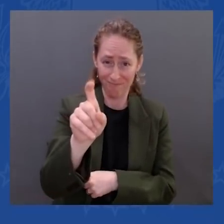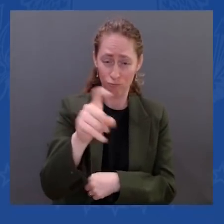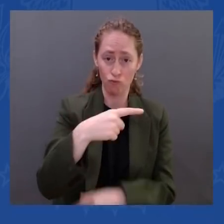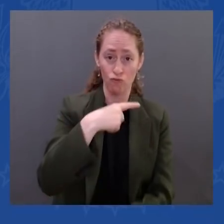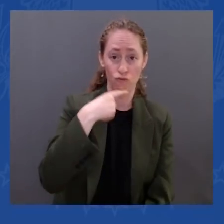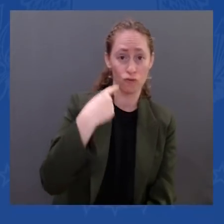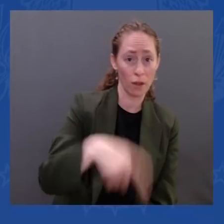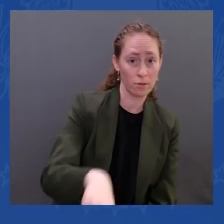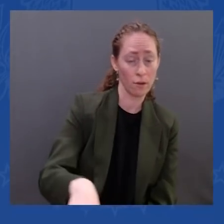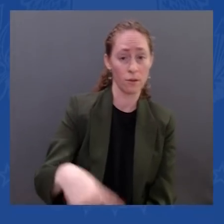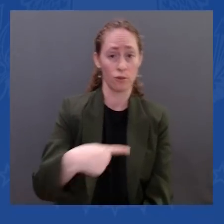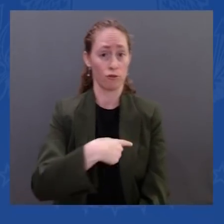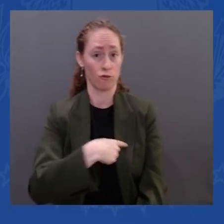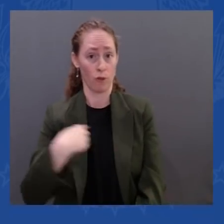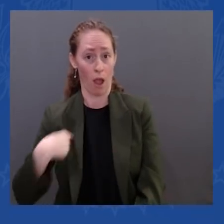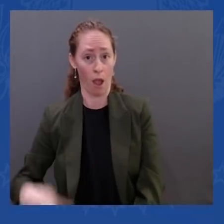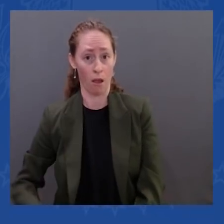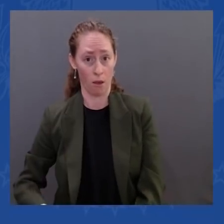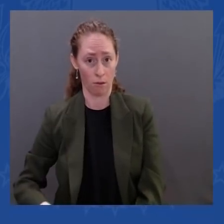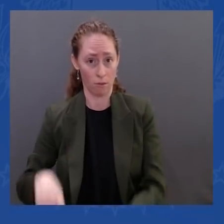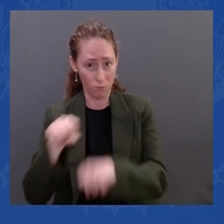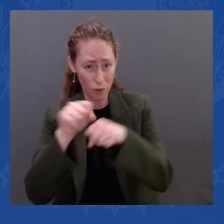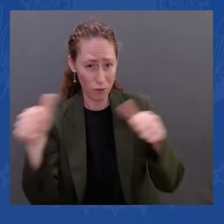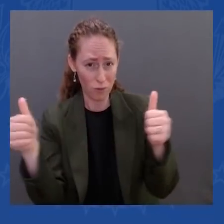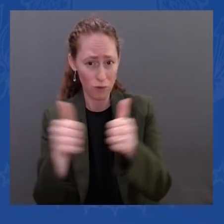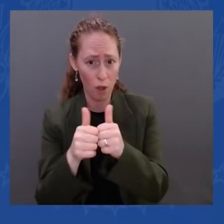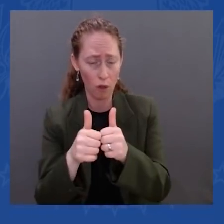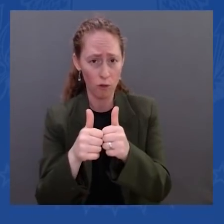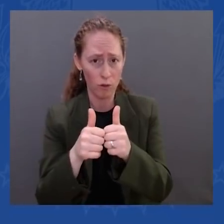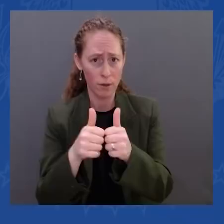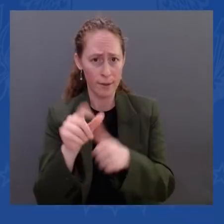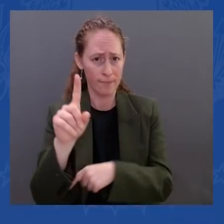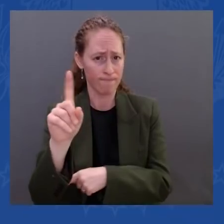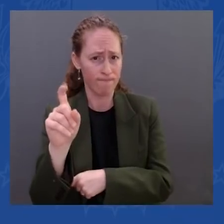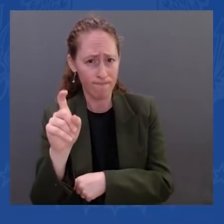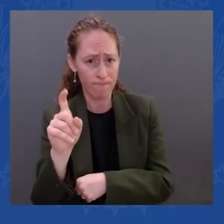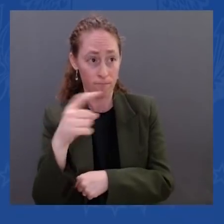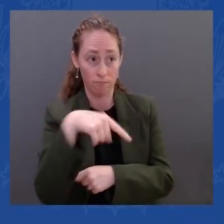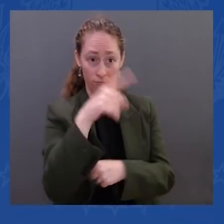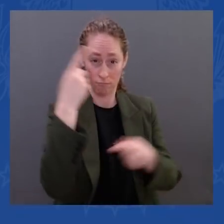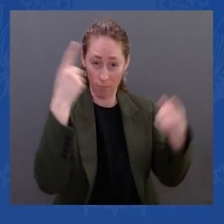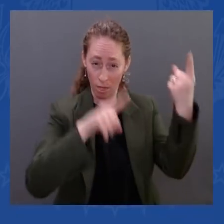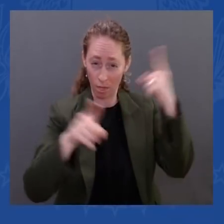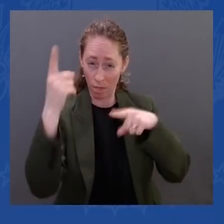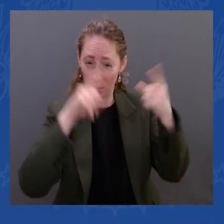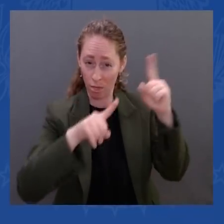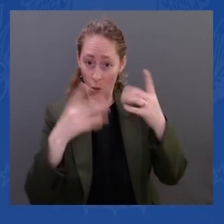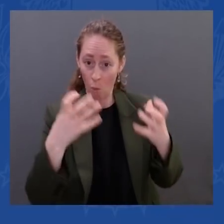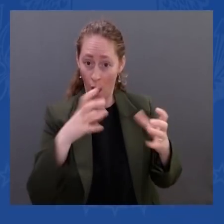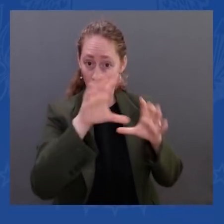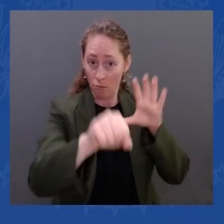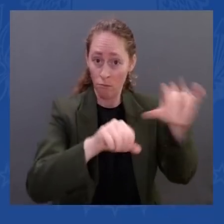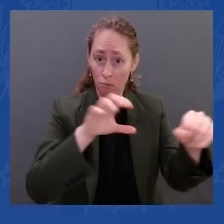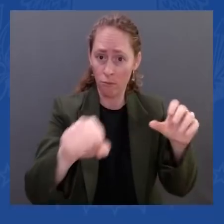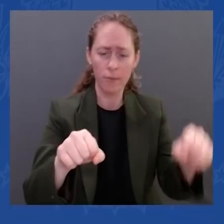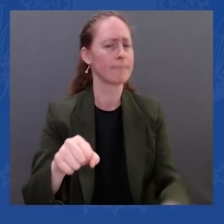In East China Sea and South China Sea, the Japan and the United States will closely cooperate